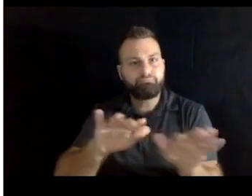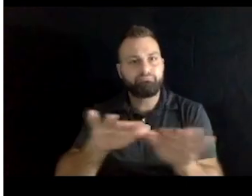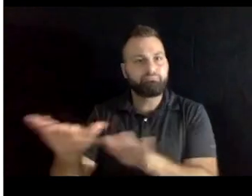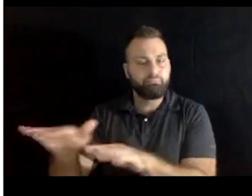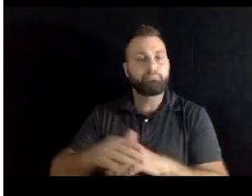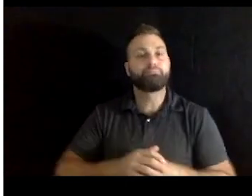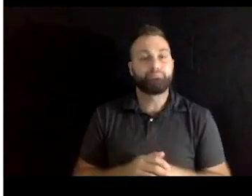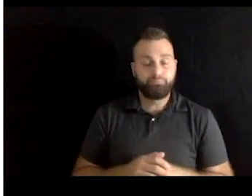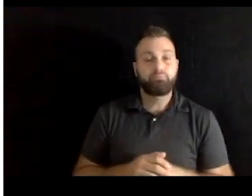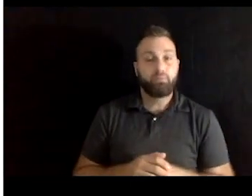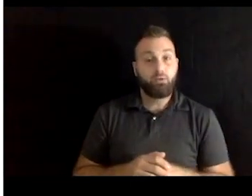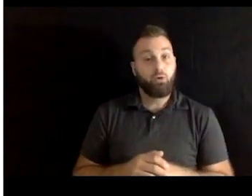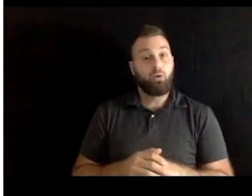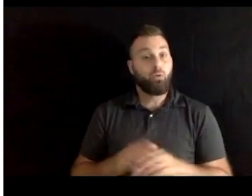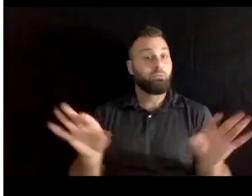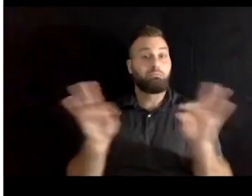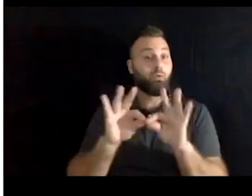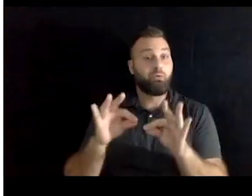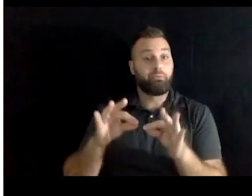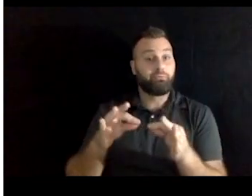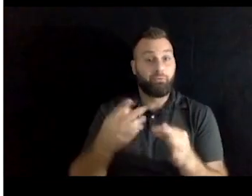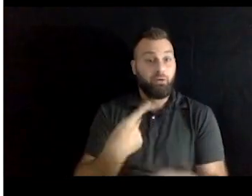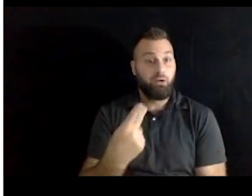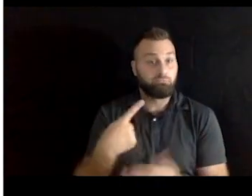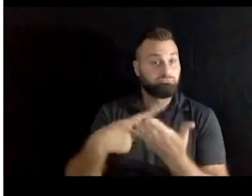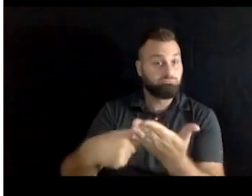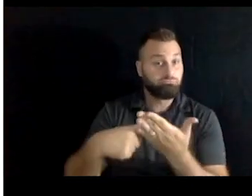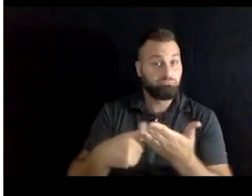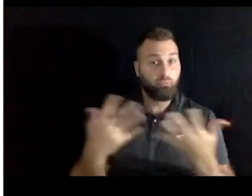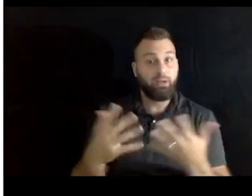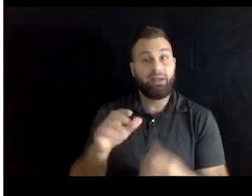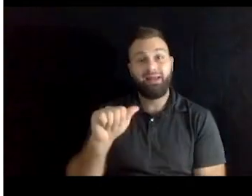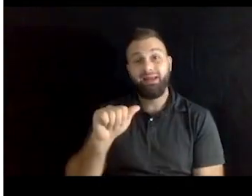discussion tonight is that AB plus encouraged people to look for work,